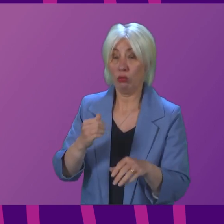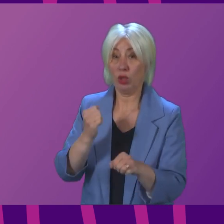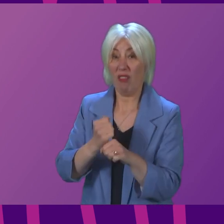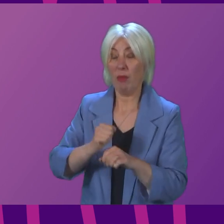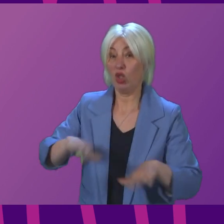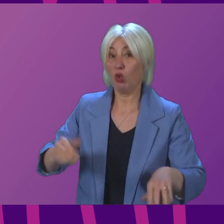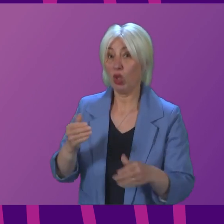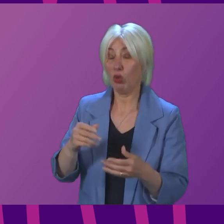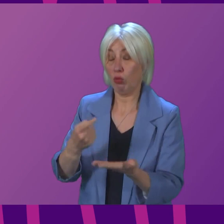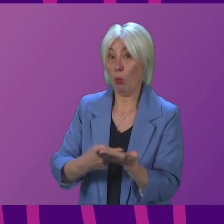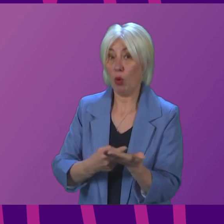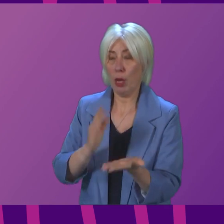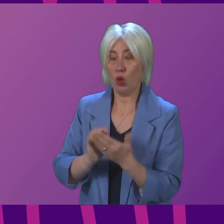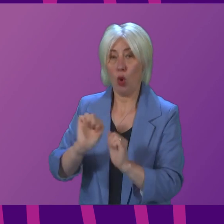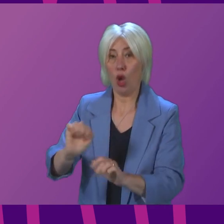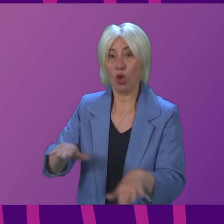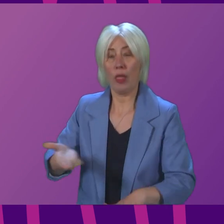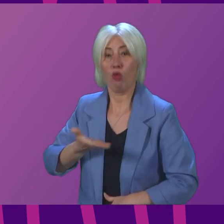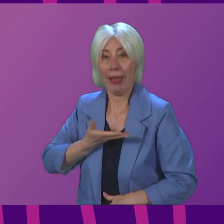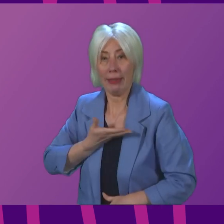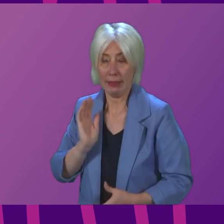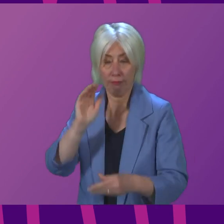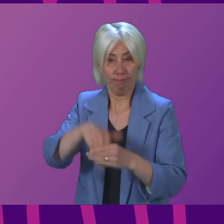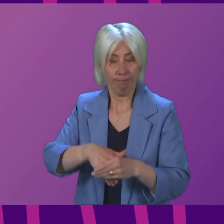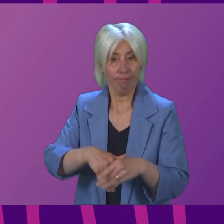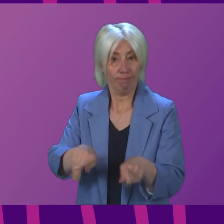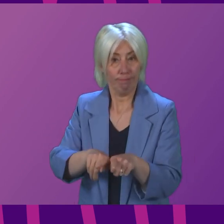We are committed to upholding children’s rights, as is demonstrated, of course, by